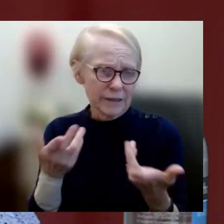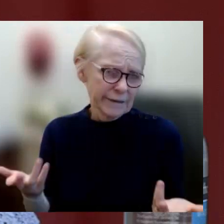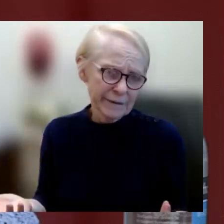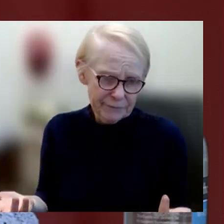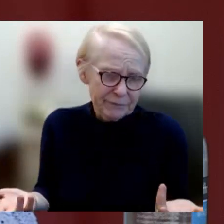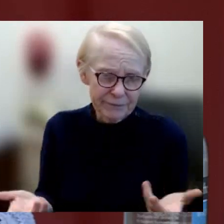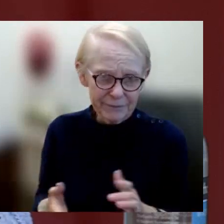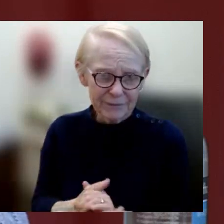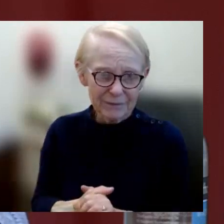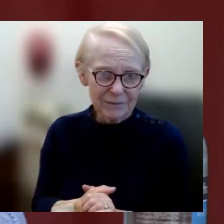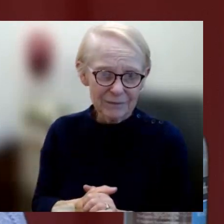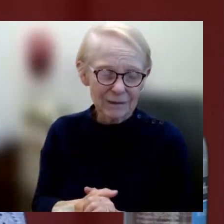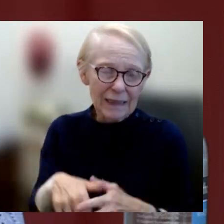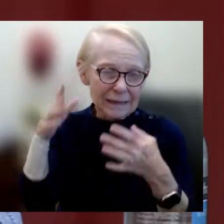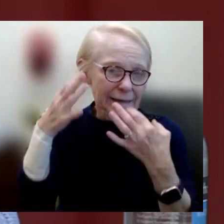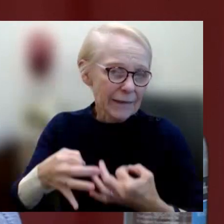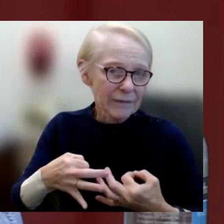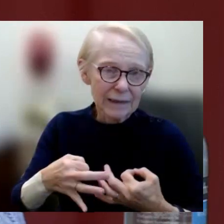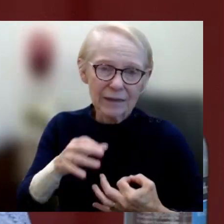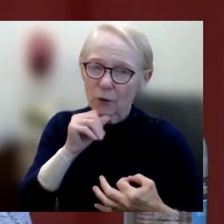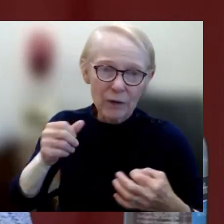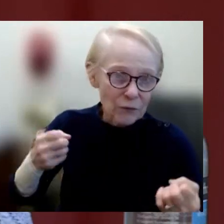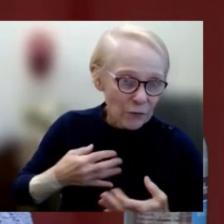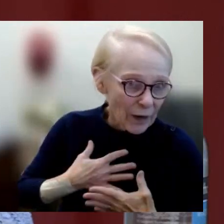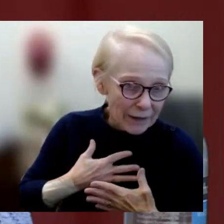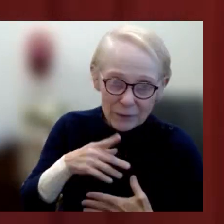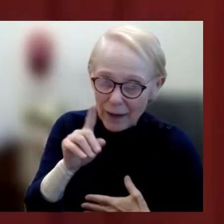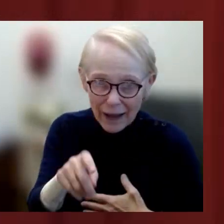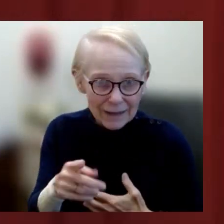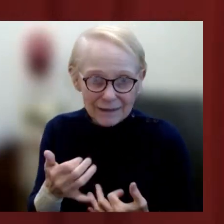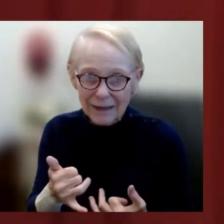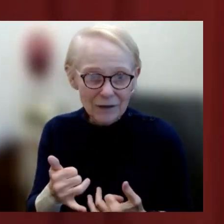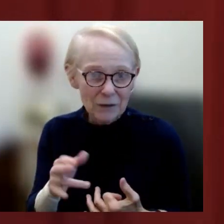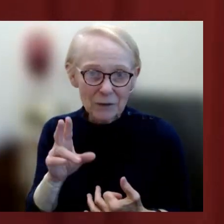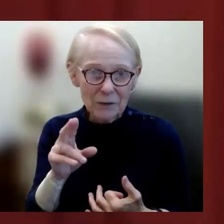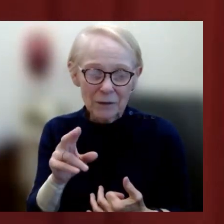um I would definitely don't be afraid to ask don't be afraid to ask and then always make